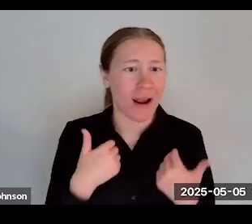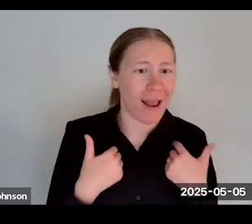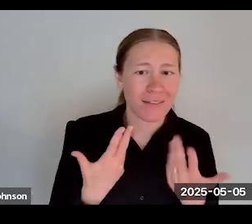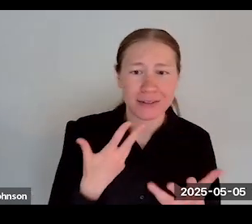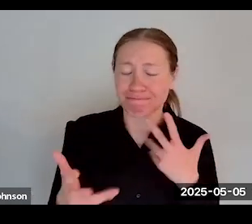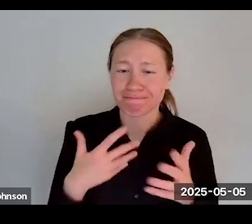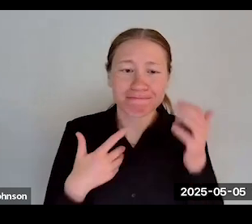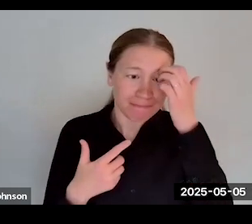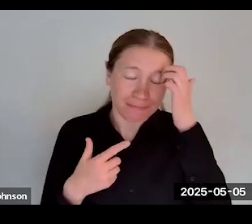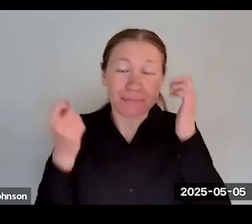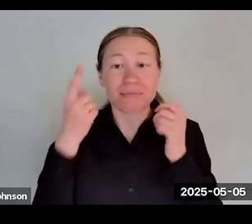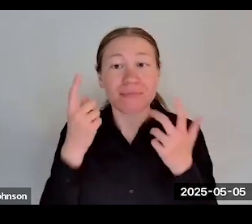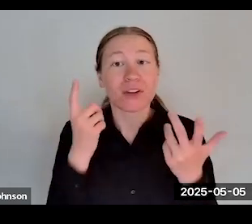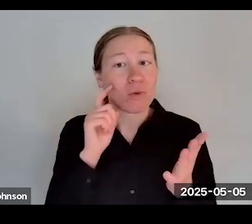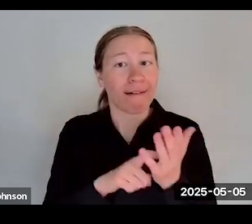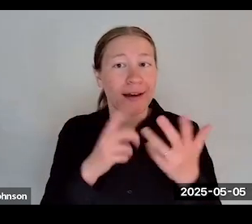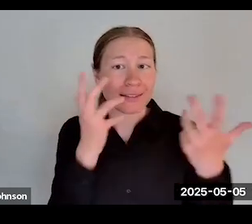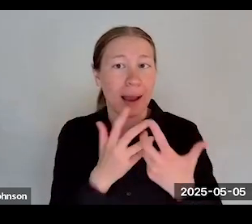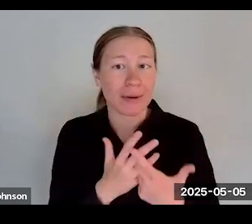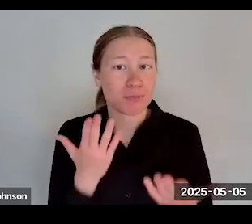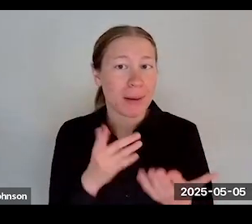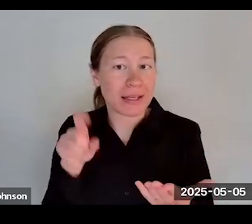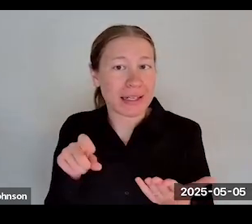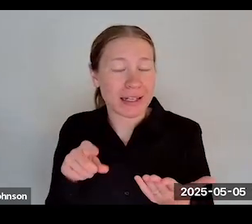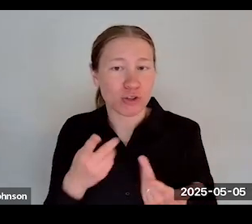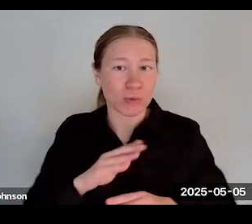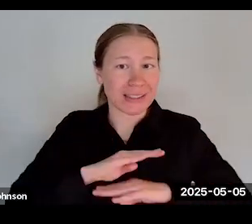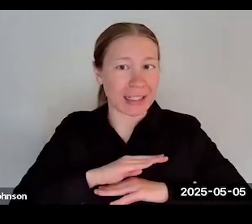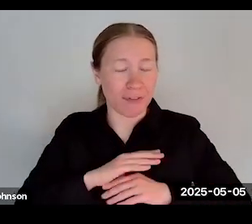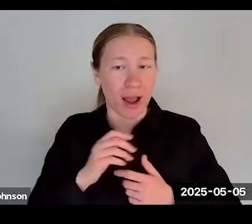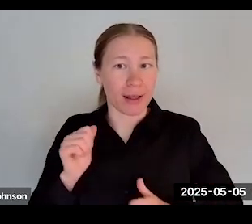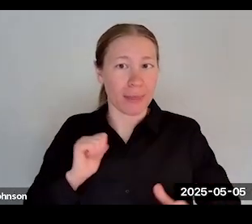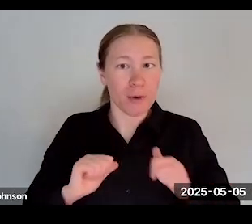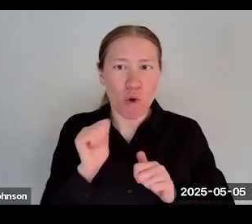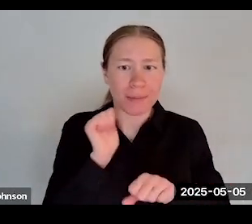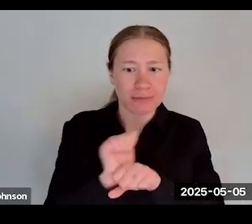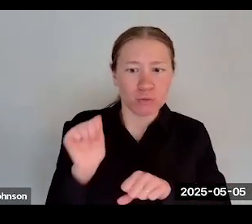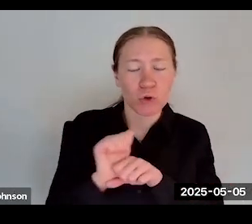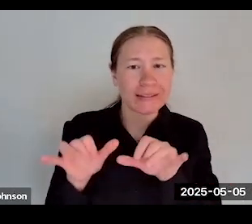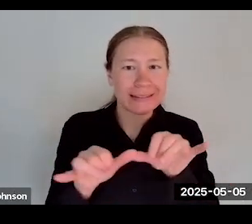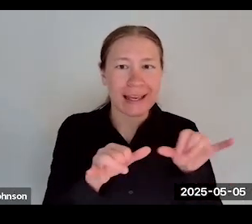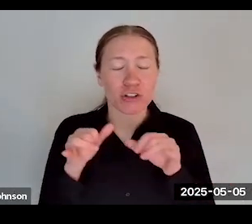to assist that employee in meeting those production or performance standards. So we should always make sure that as supervisors,